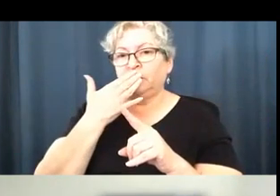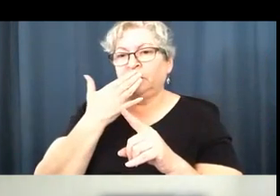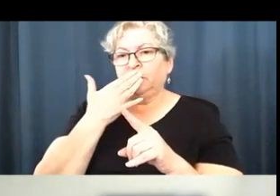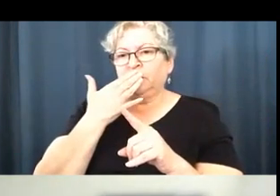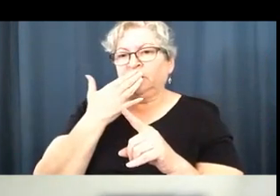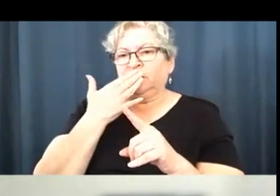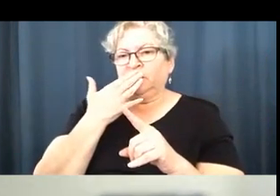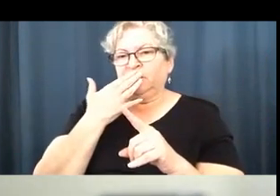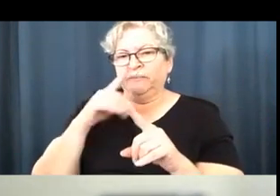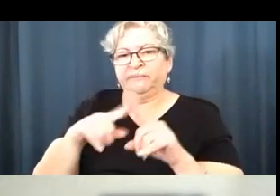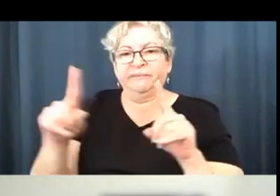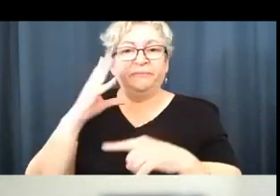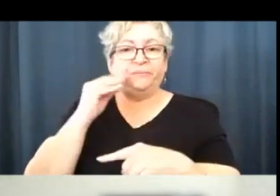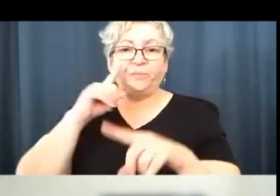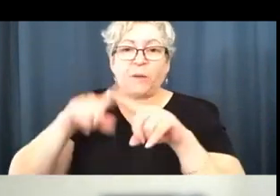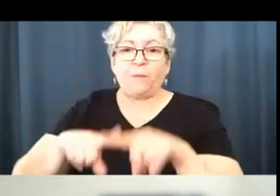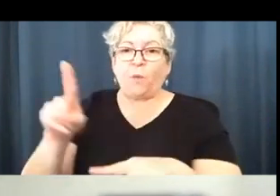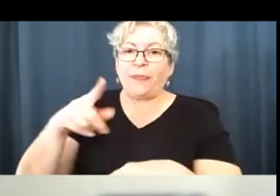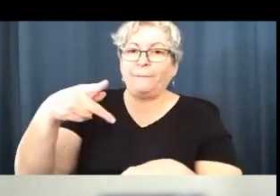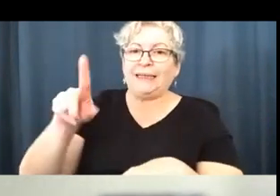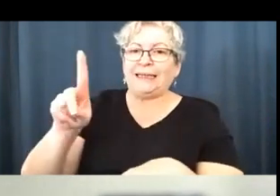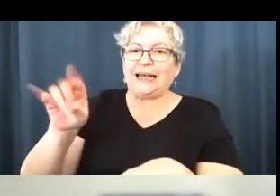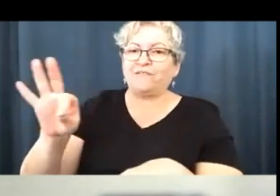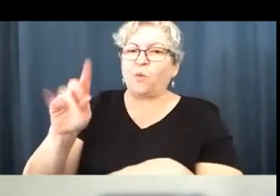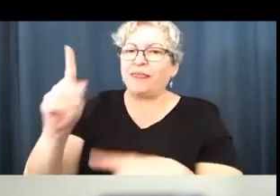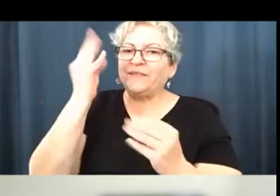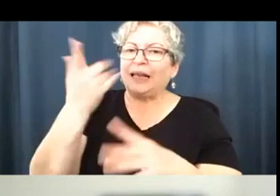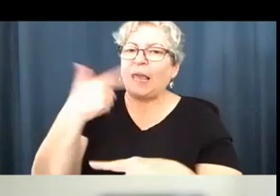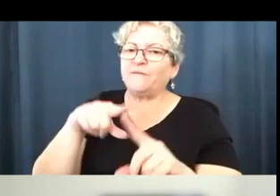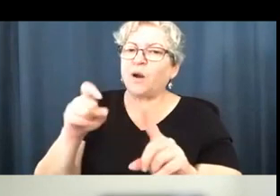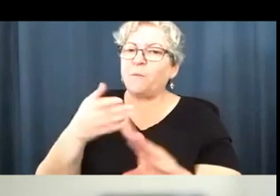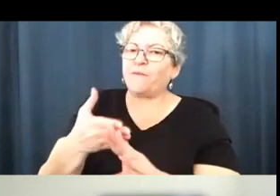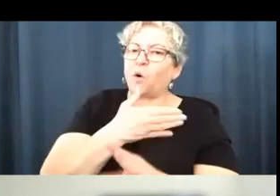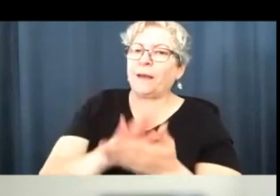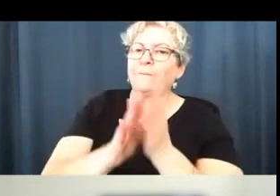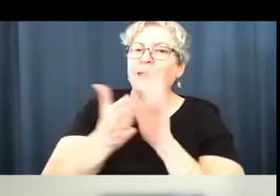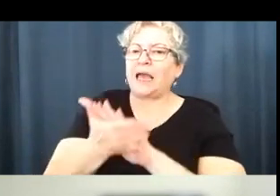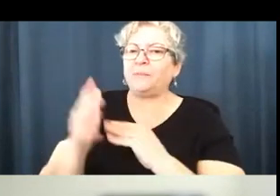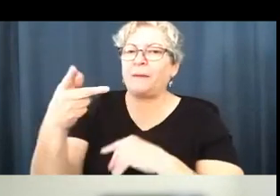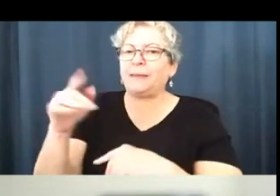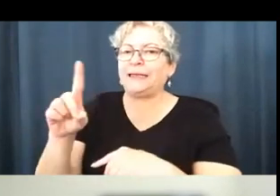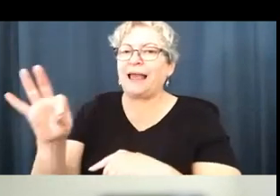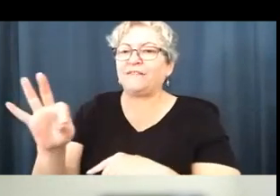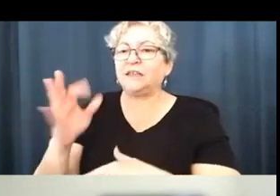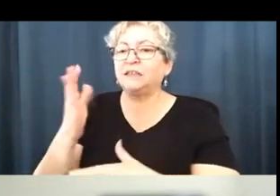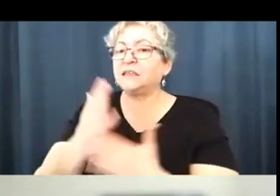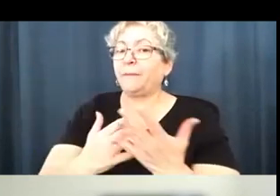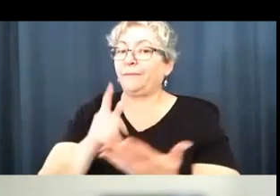depending on where the PDF, where the content came from before it was turned into a PDF. A lot of people don't author directly in PDFs